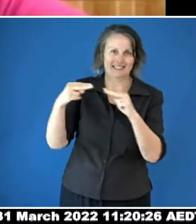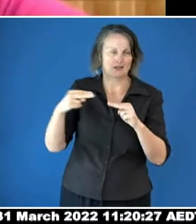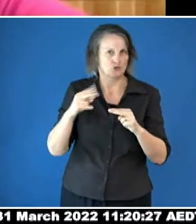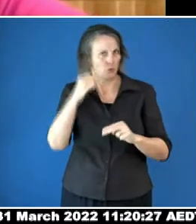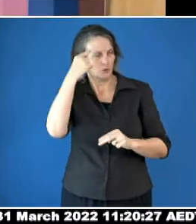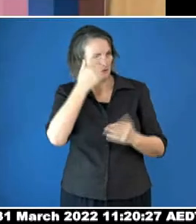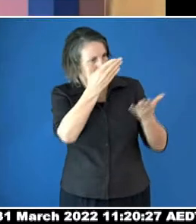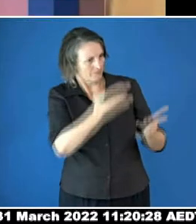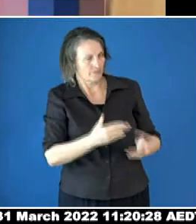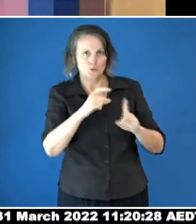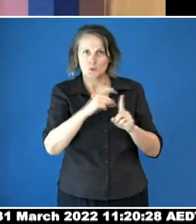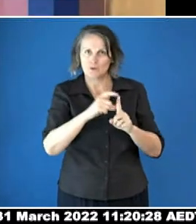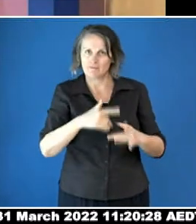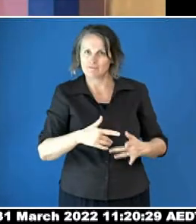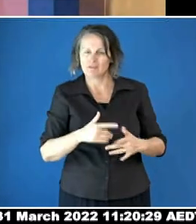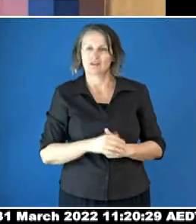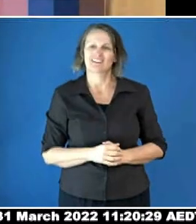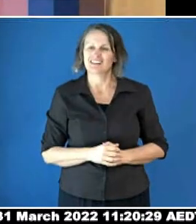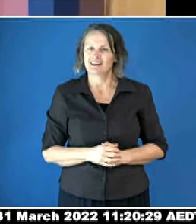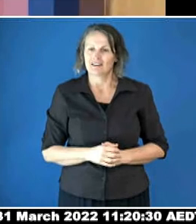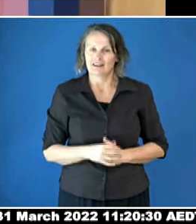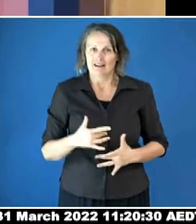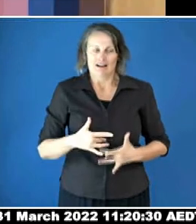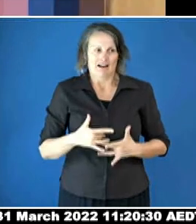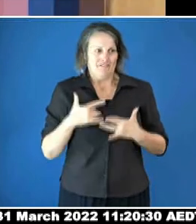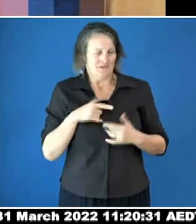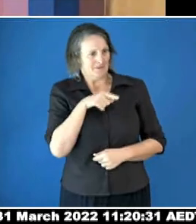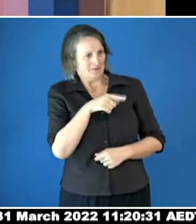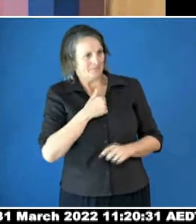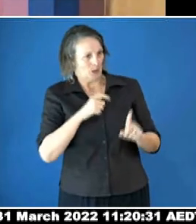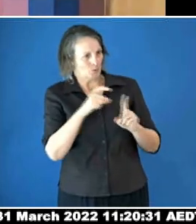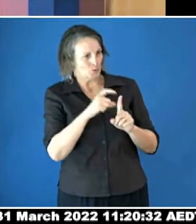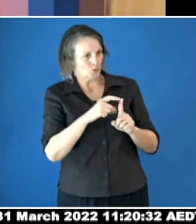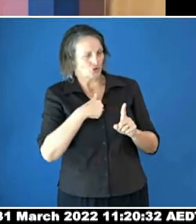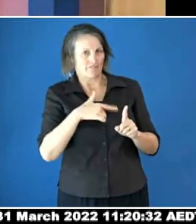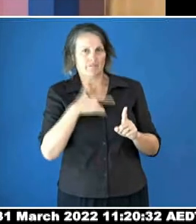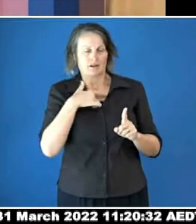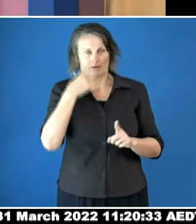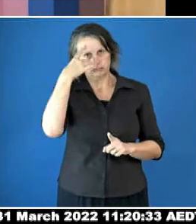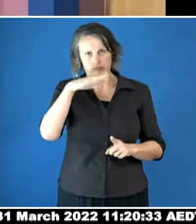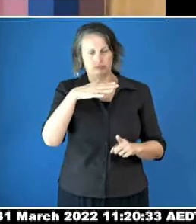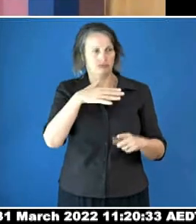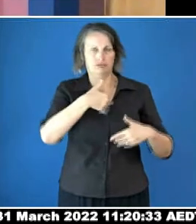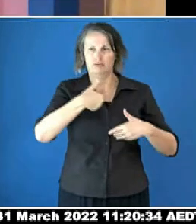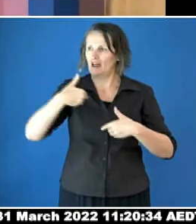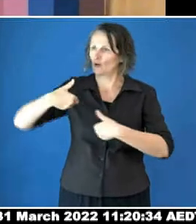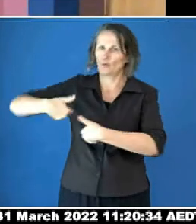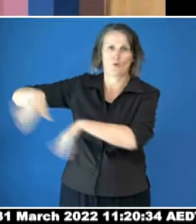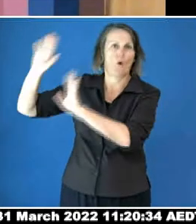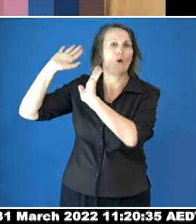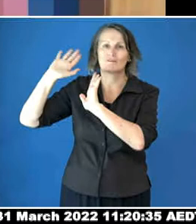It was like a cloud had lifted, now that there was no chance of running into